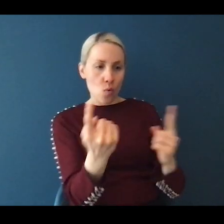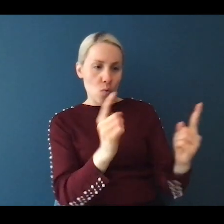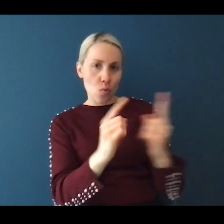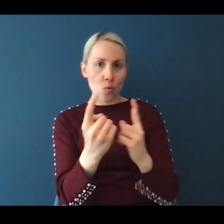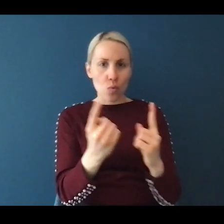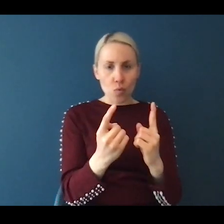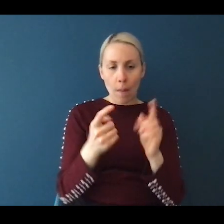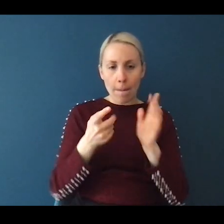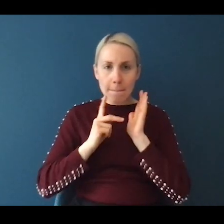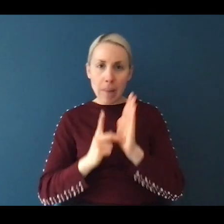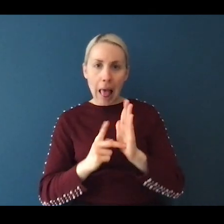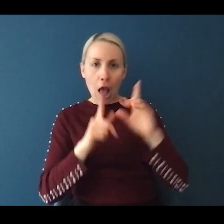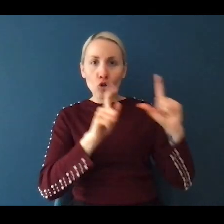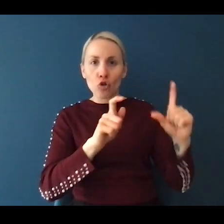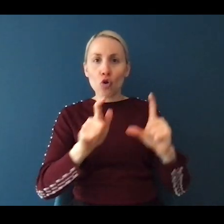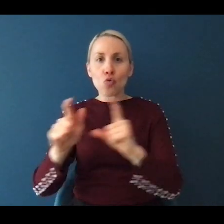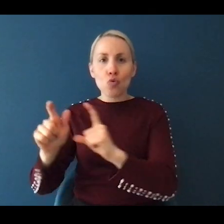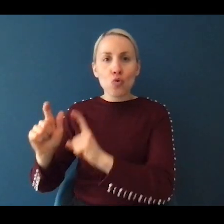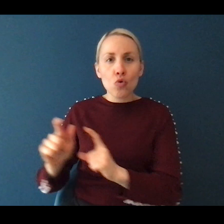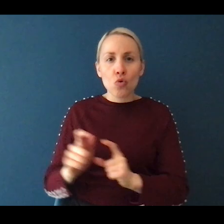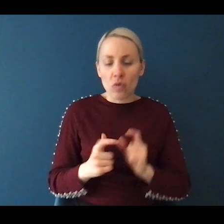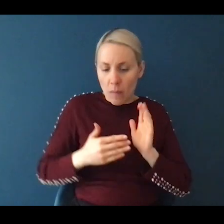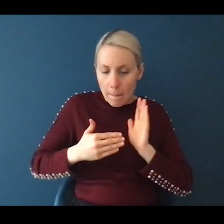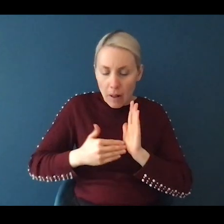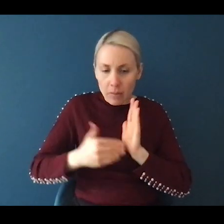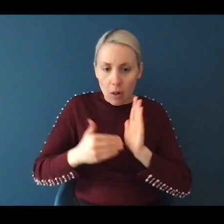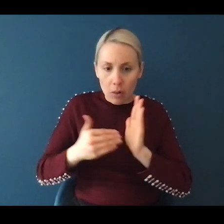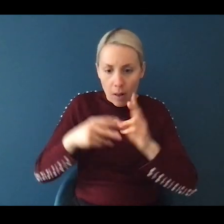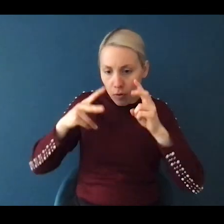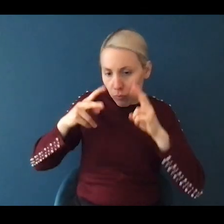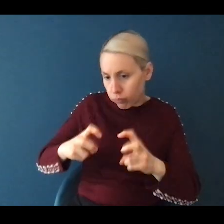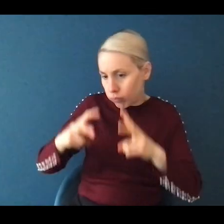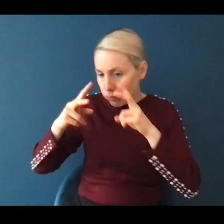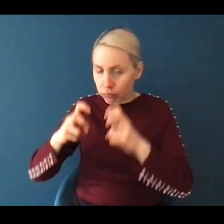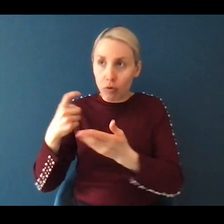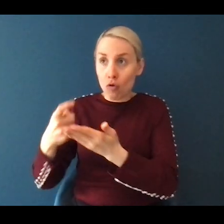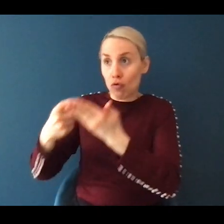you know for months I would be looking at some references that were given to me by the